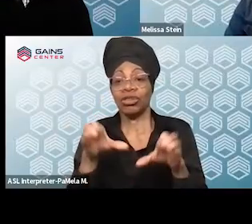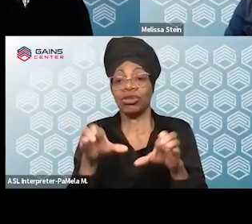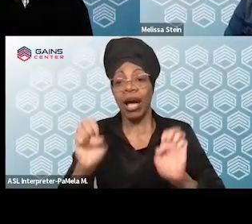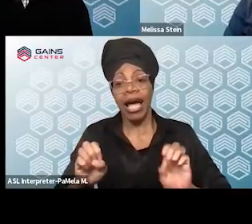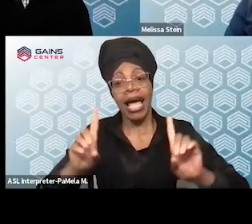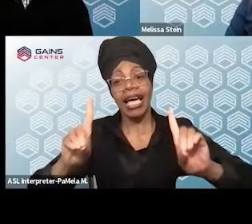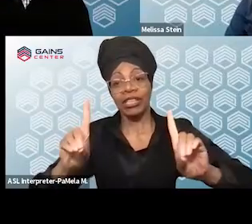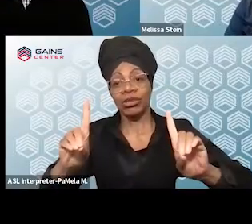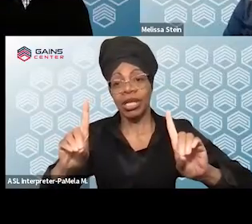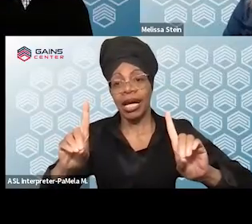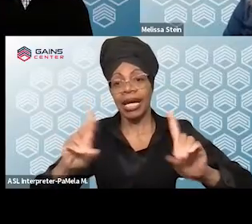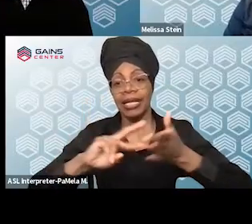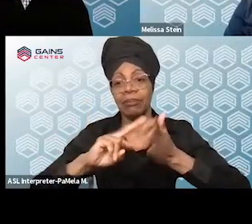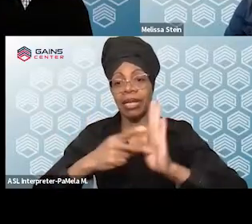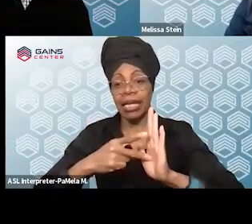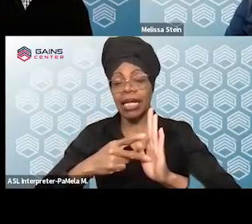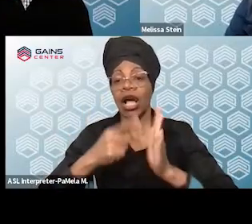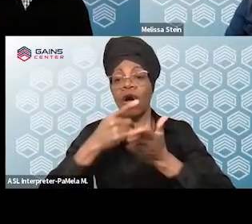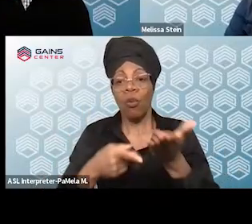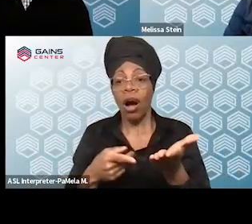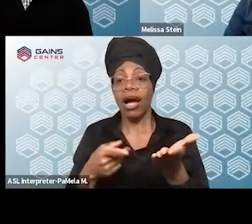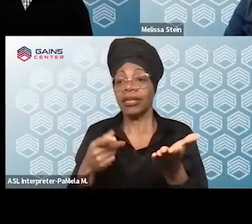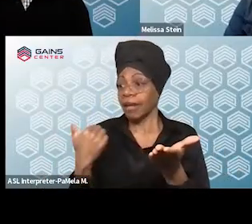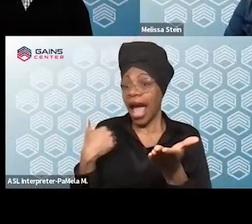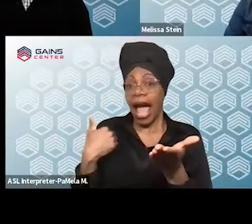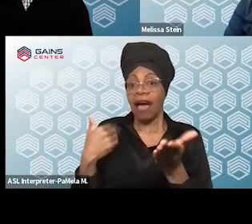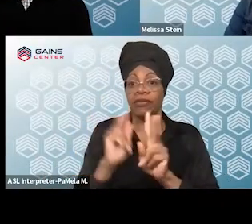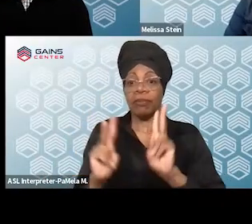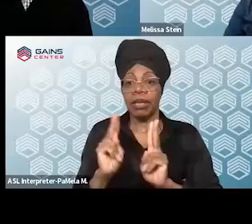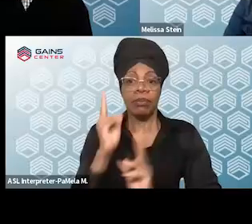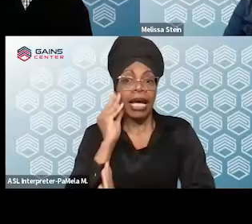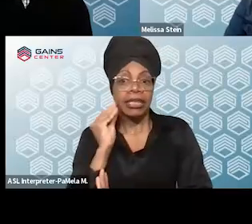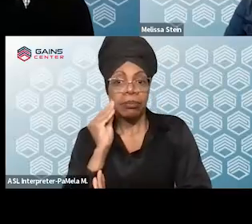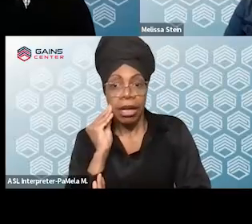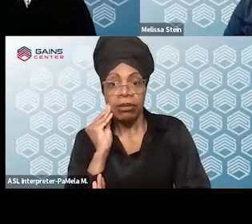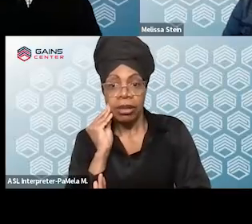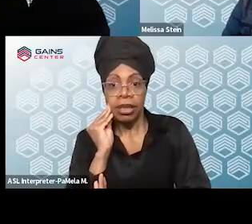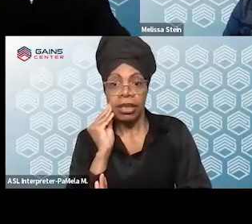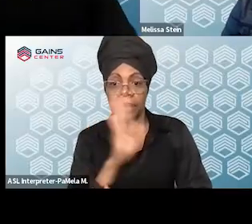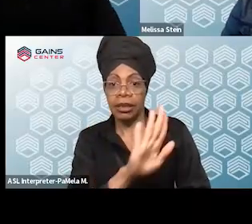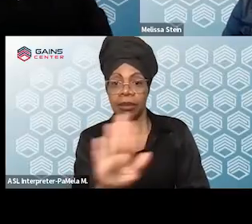you know, what have people experienced? And they may not consider